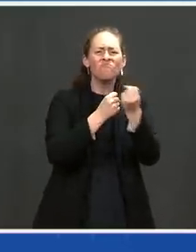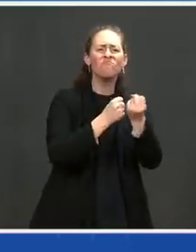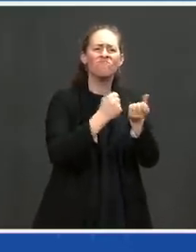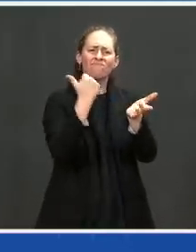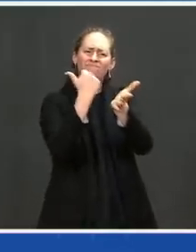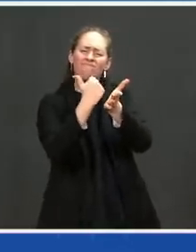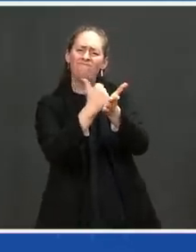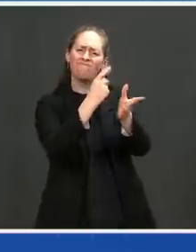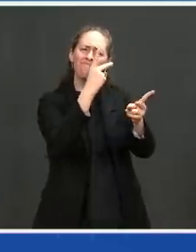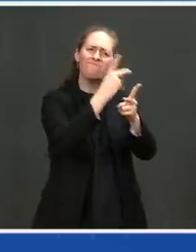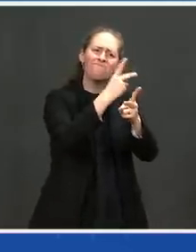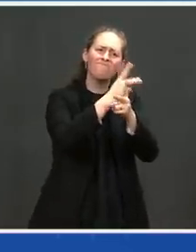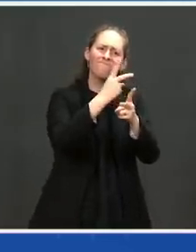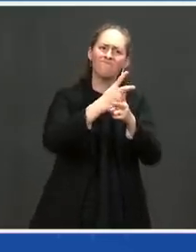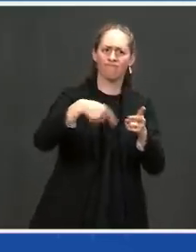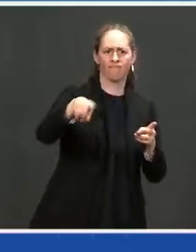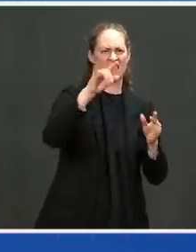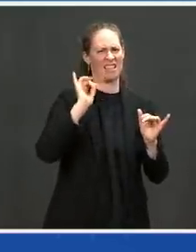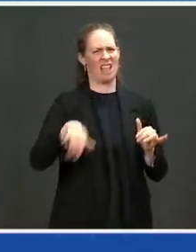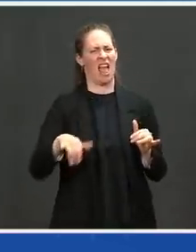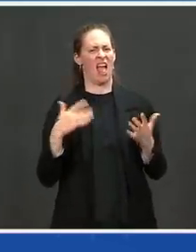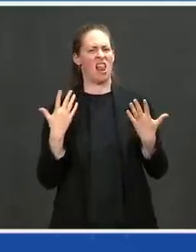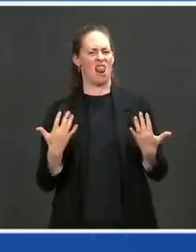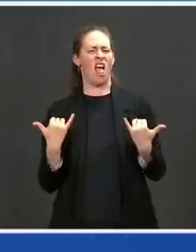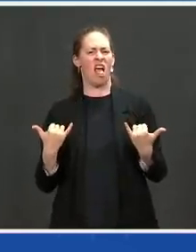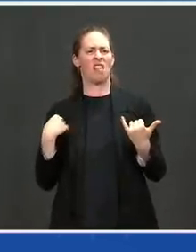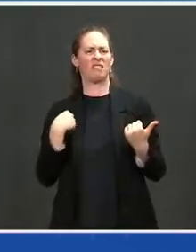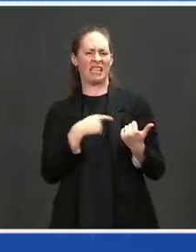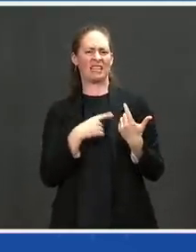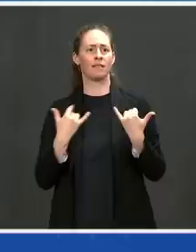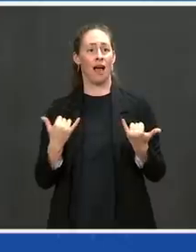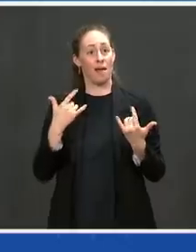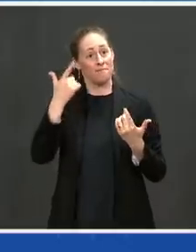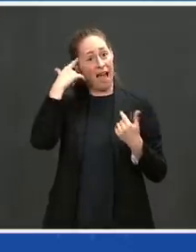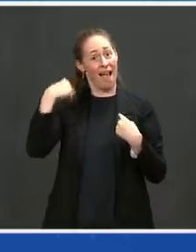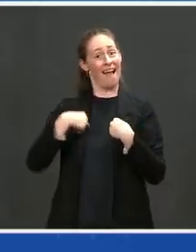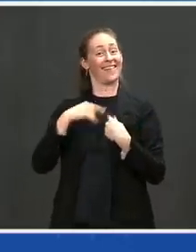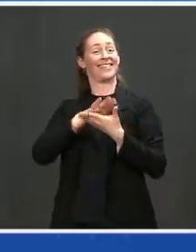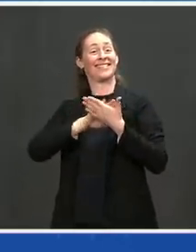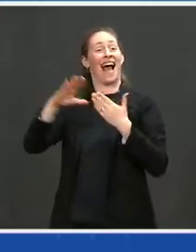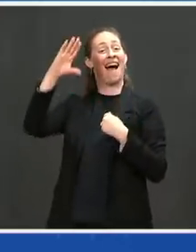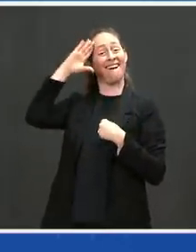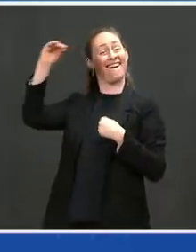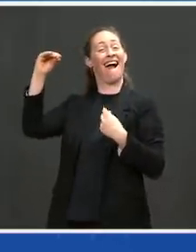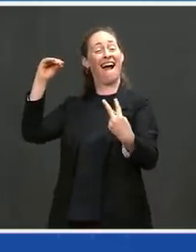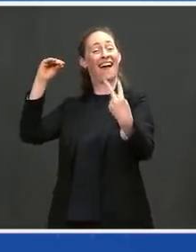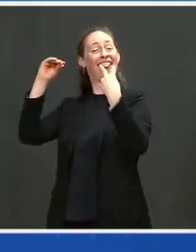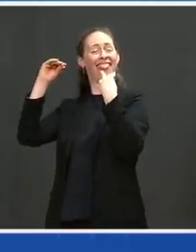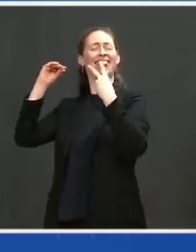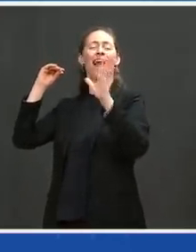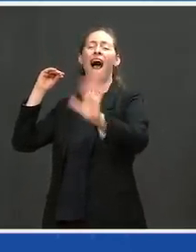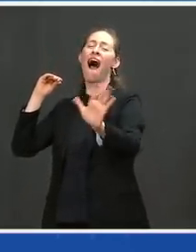And I like to think it's because I'm a nice guy, but it's not. It's because of what's happened every year. Let me say one other thing on this.